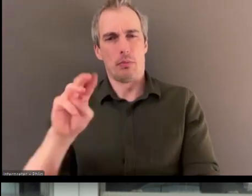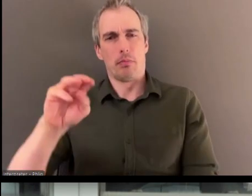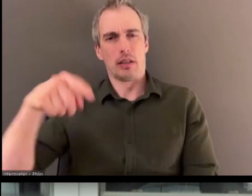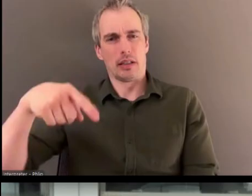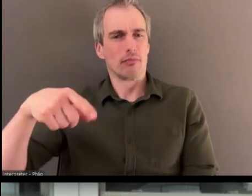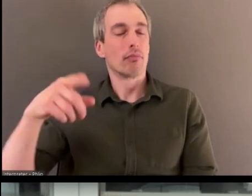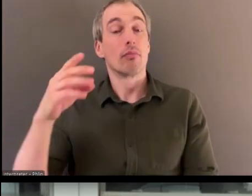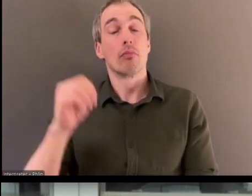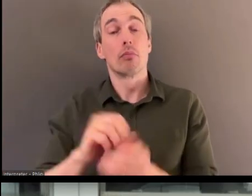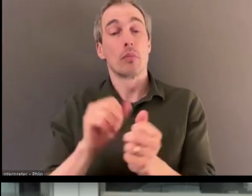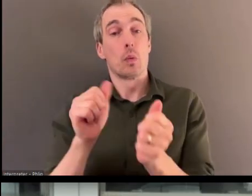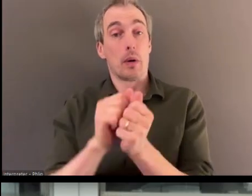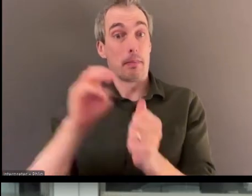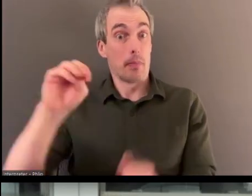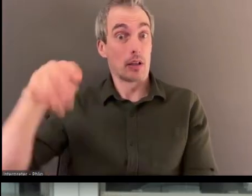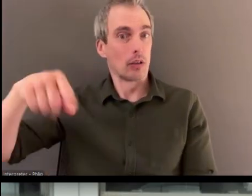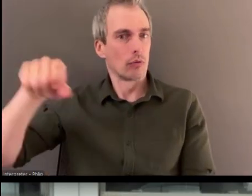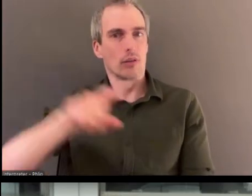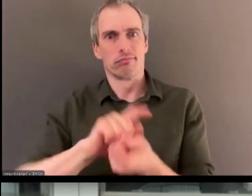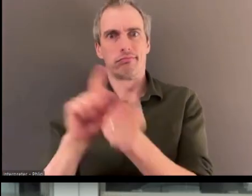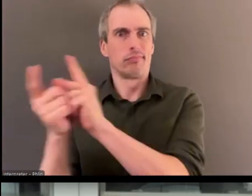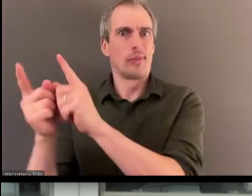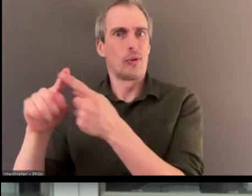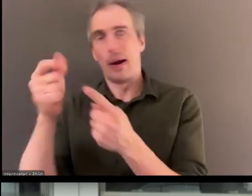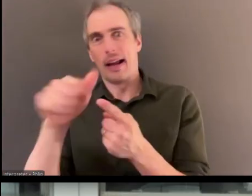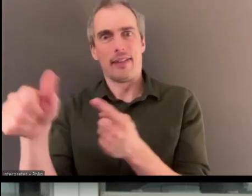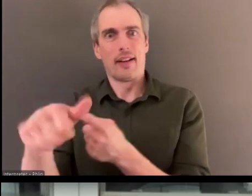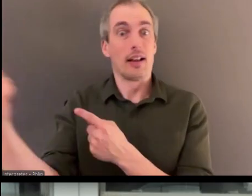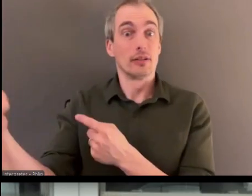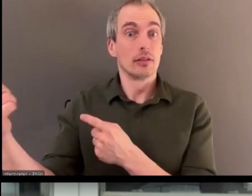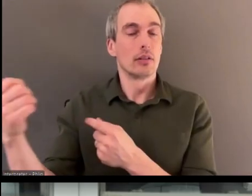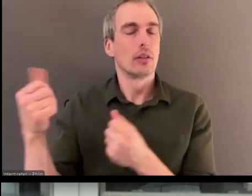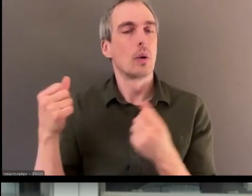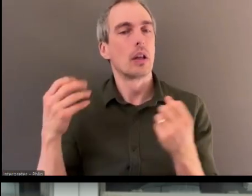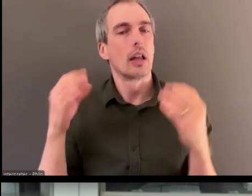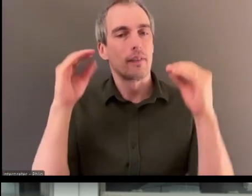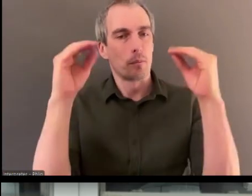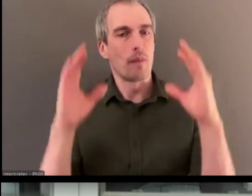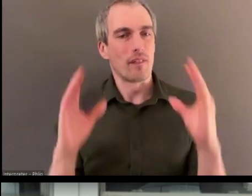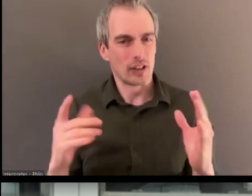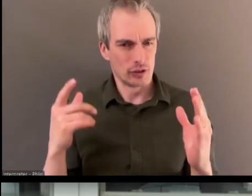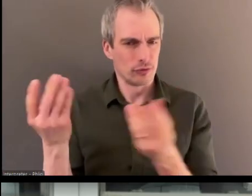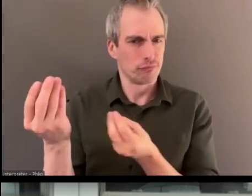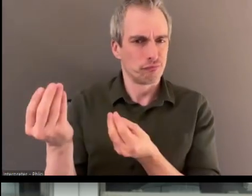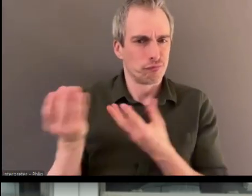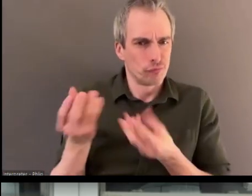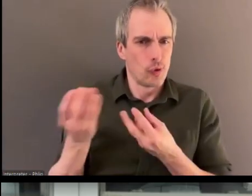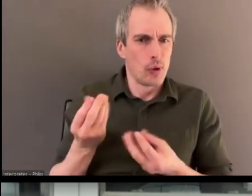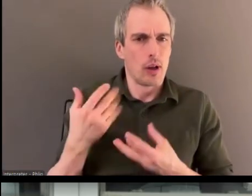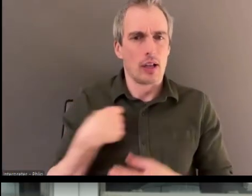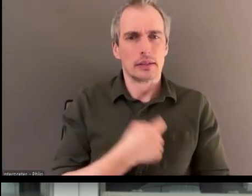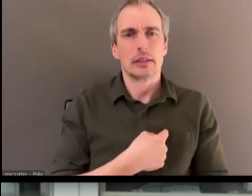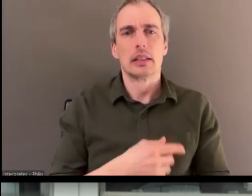So a lot of professors we've heard from have told us we just like PDFs. We don't even like Canvas.